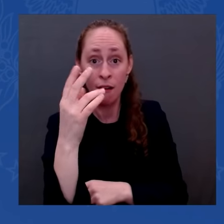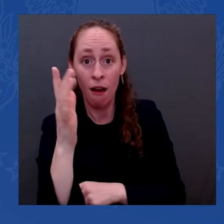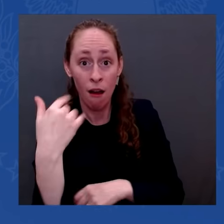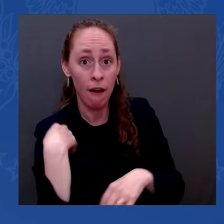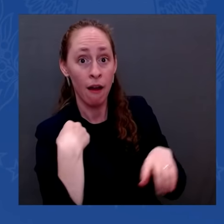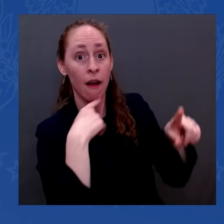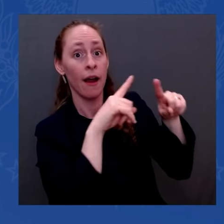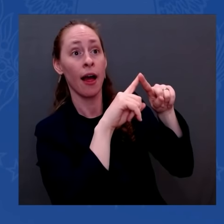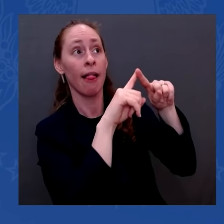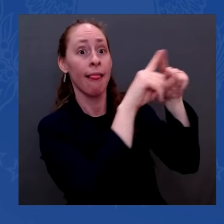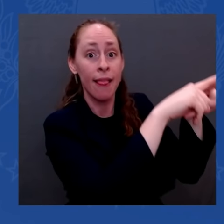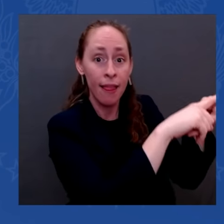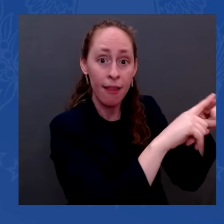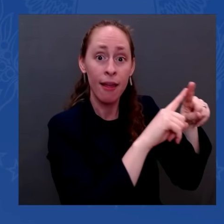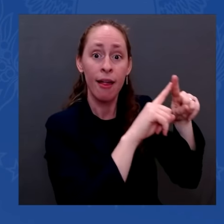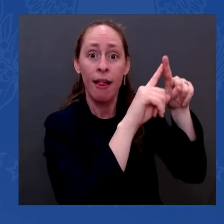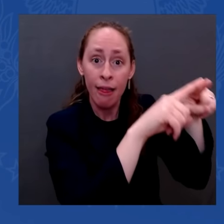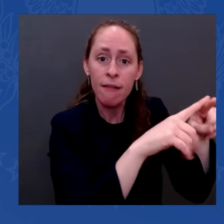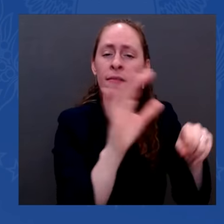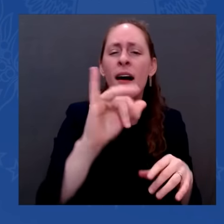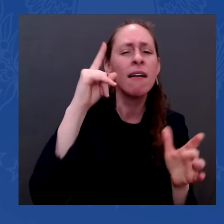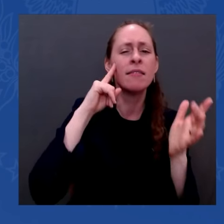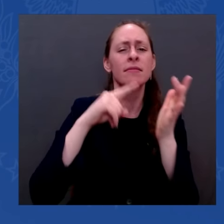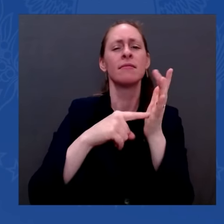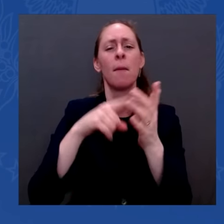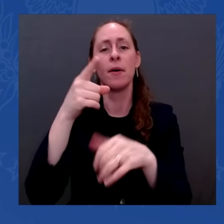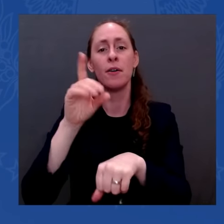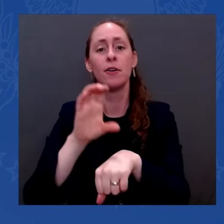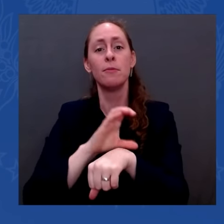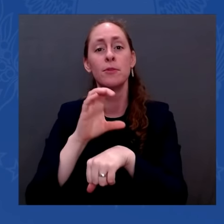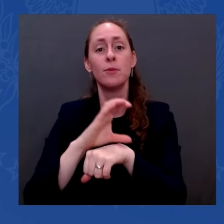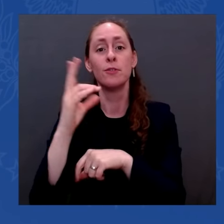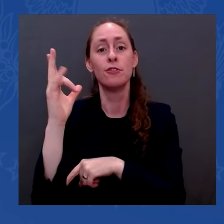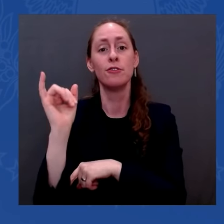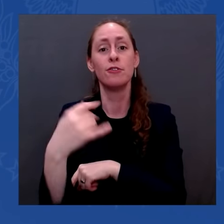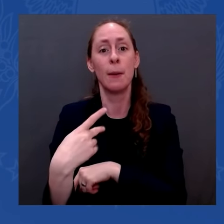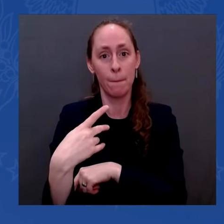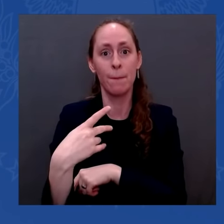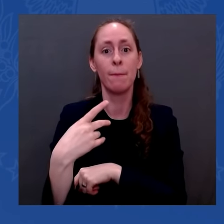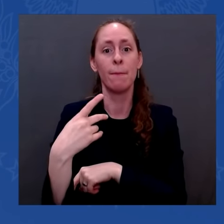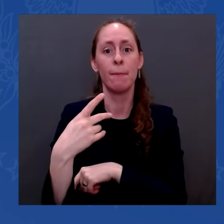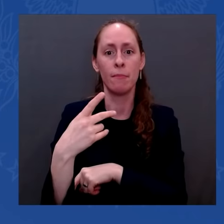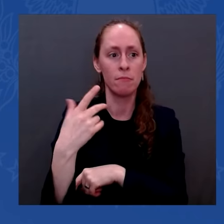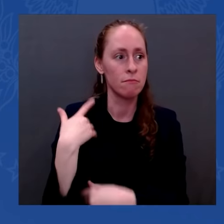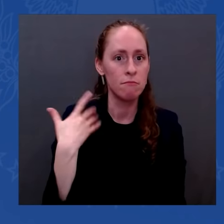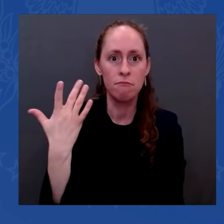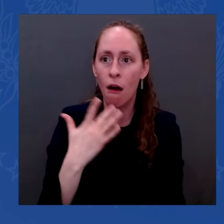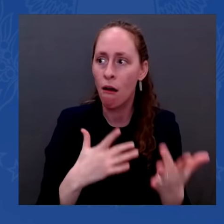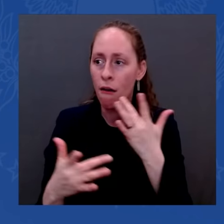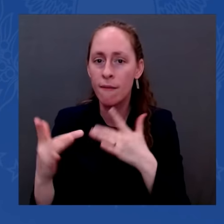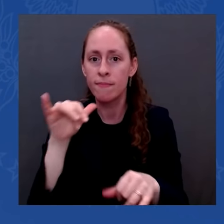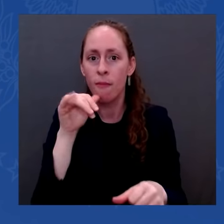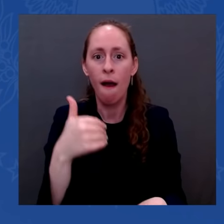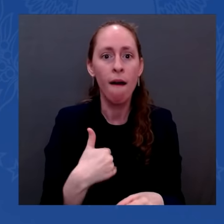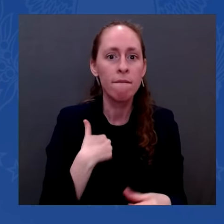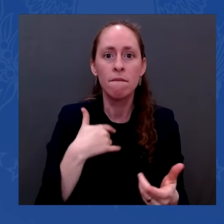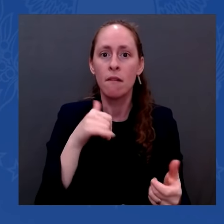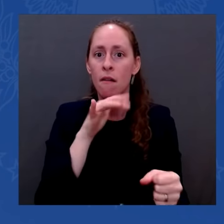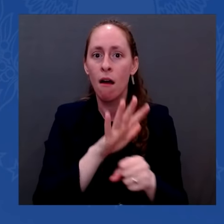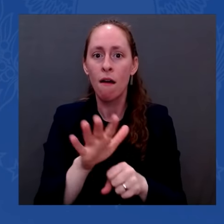because the computer chips are so badly needed. Why do the cost of automobiles skyrocket and become about a third of the reason